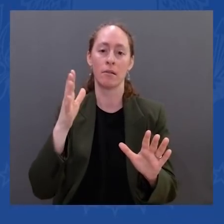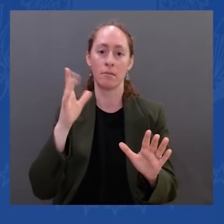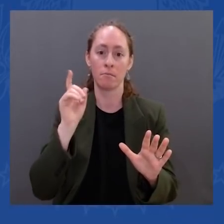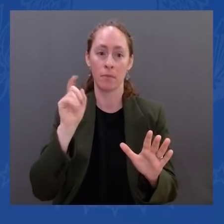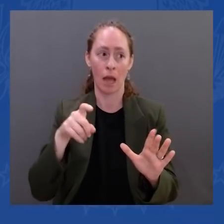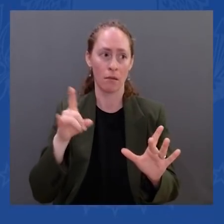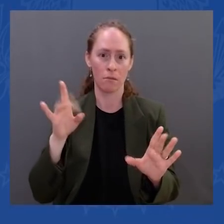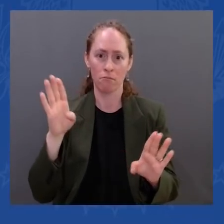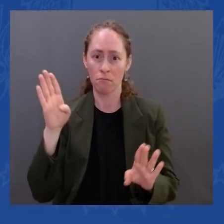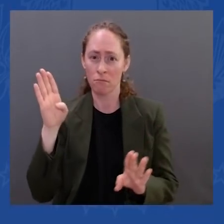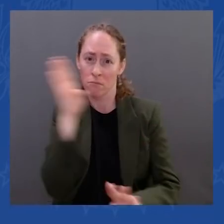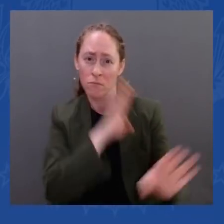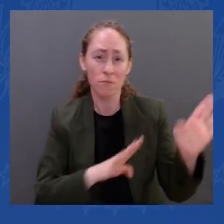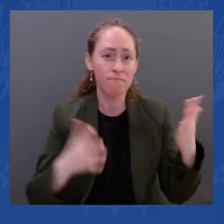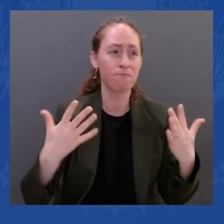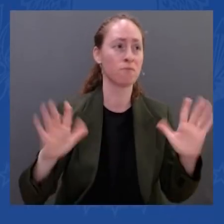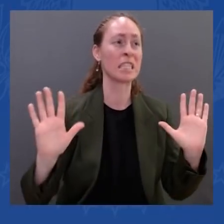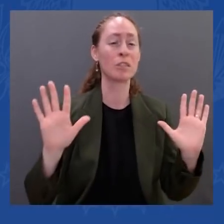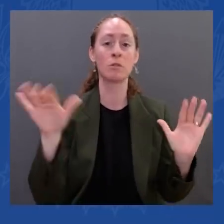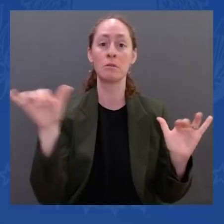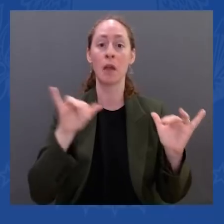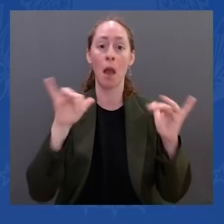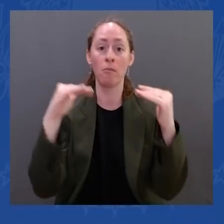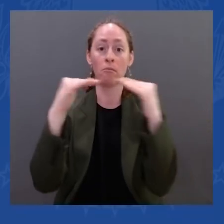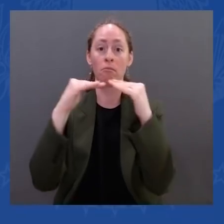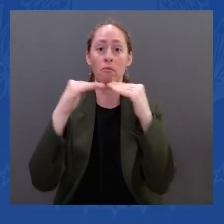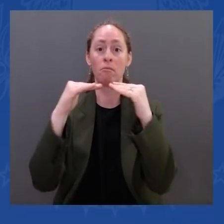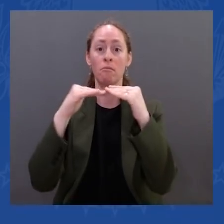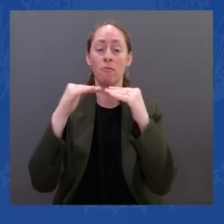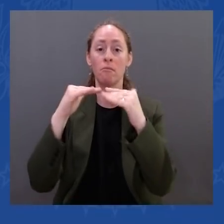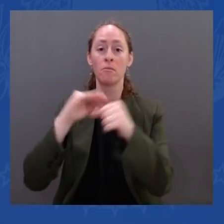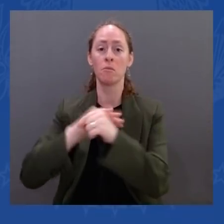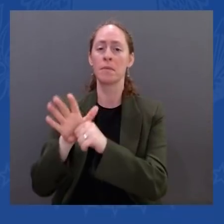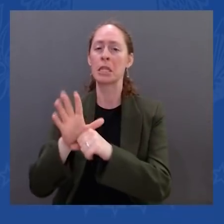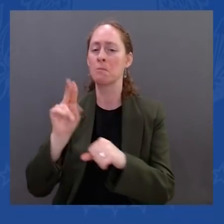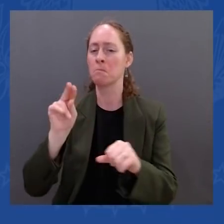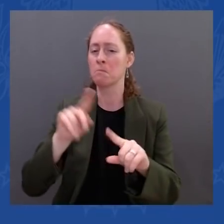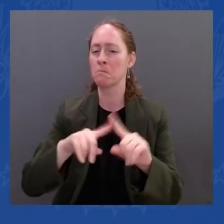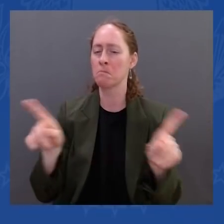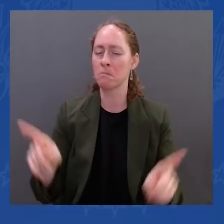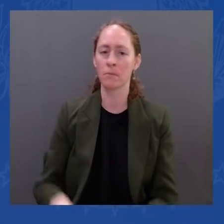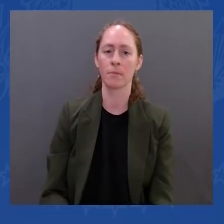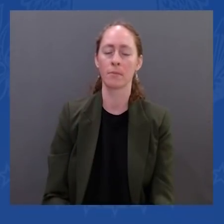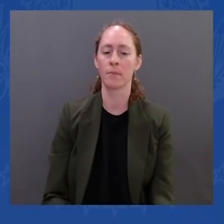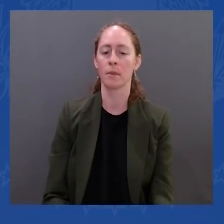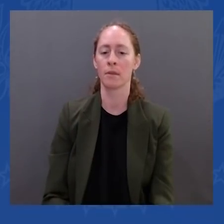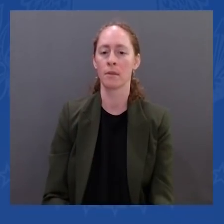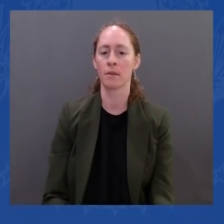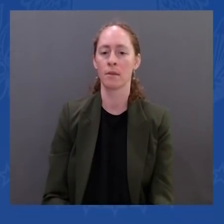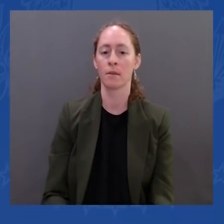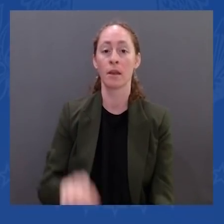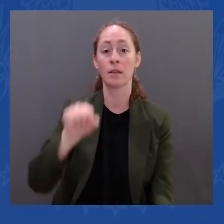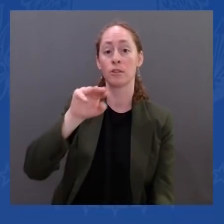and the smallpox vaccine works for it. So -- but I think people should be careful. The Press: Do you think that the U.S.